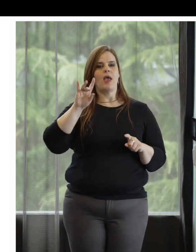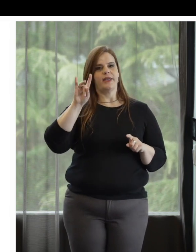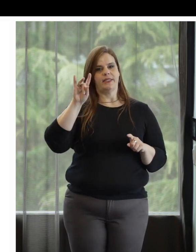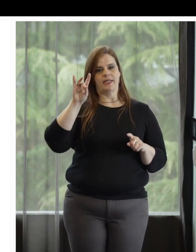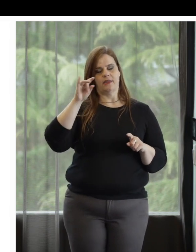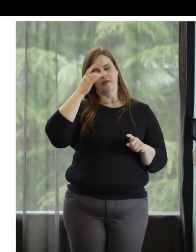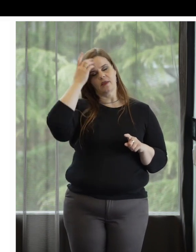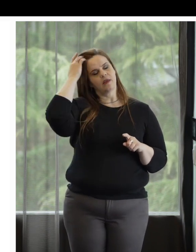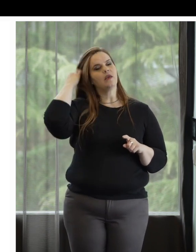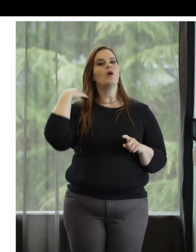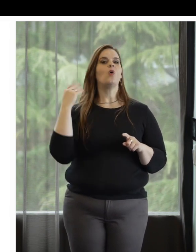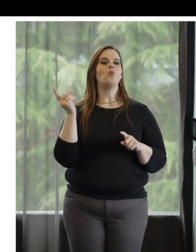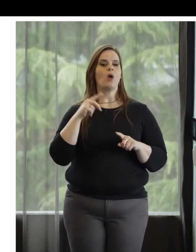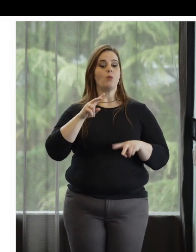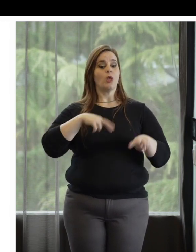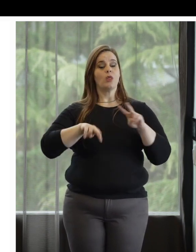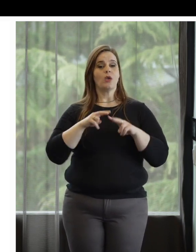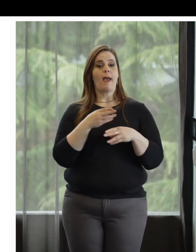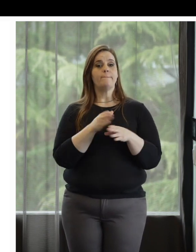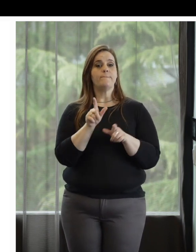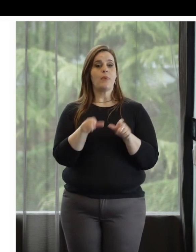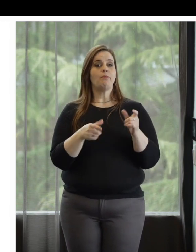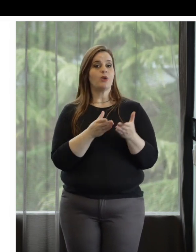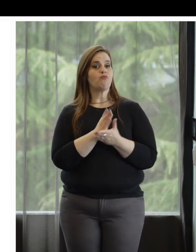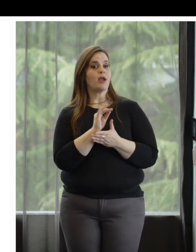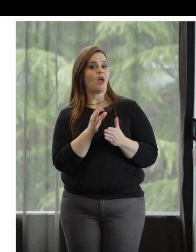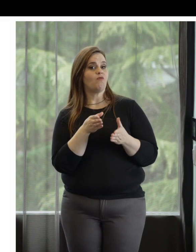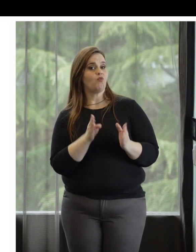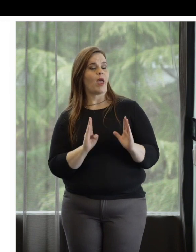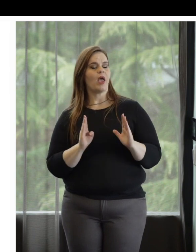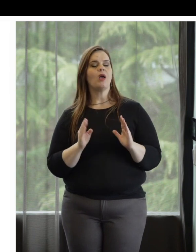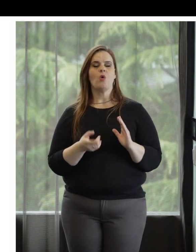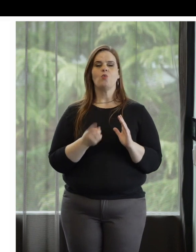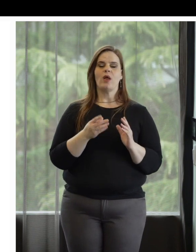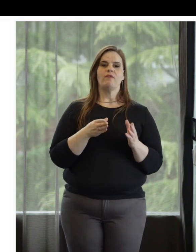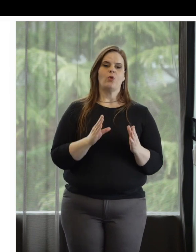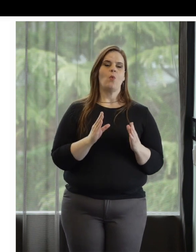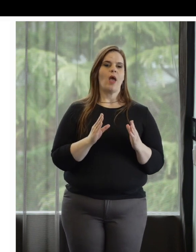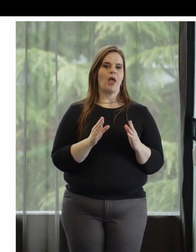looking at public right of ways one of the ways that I S O